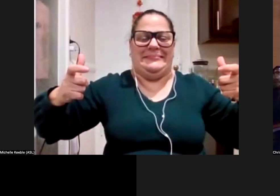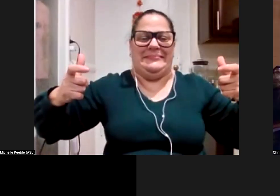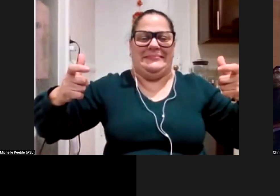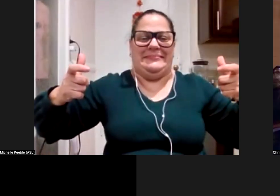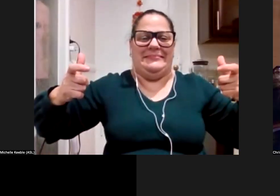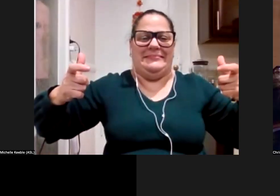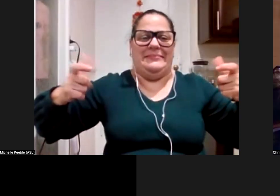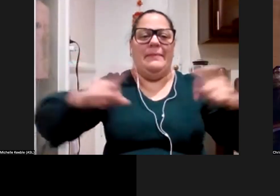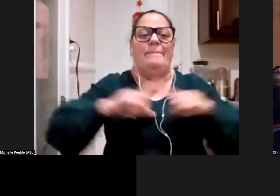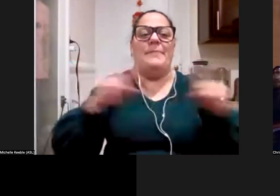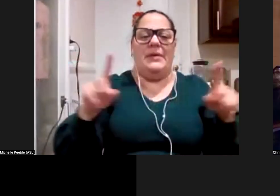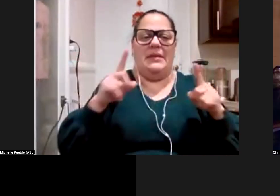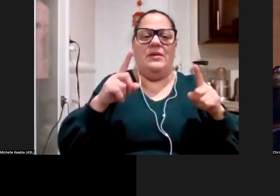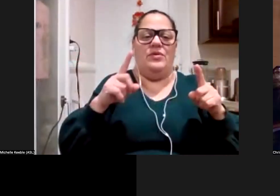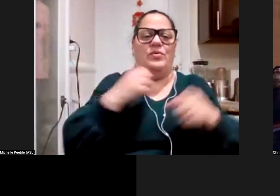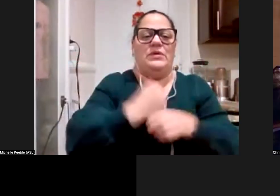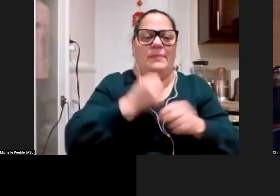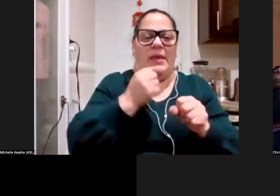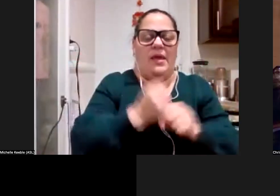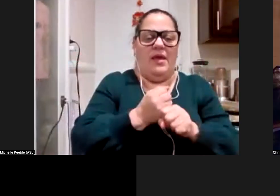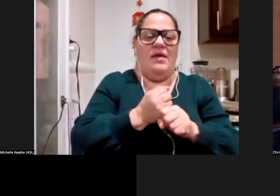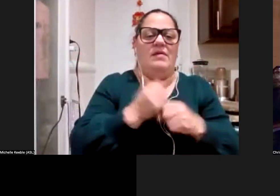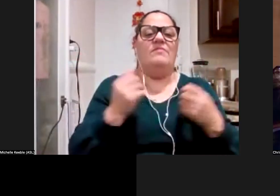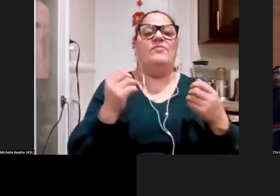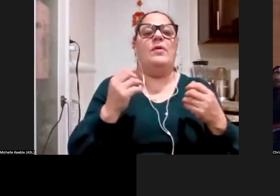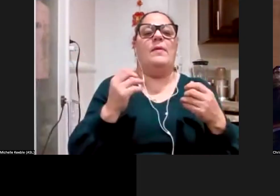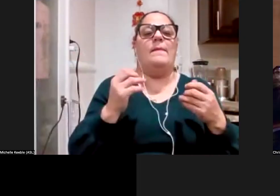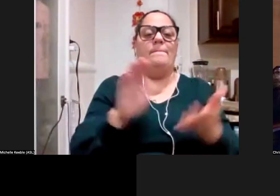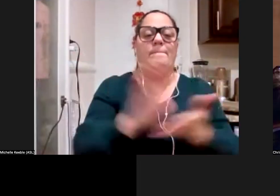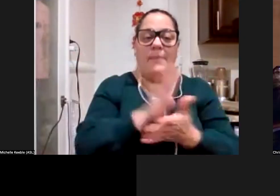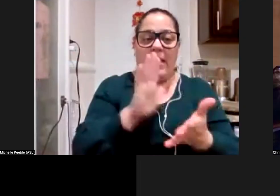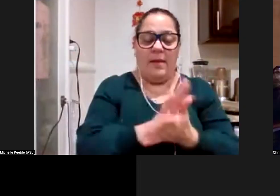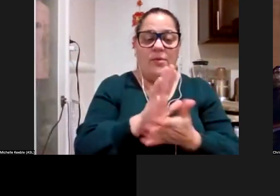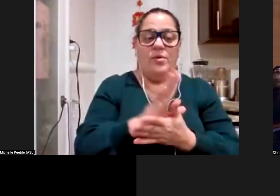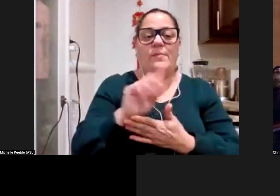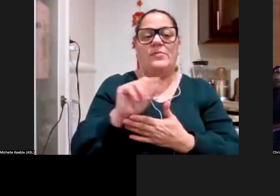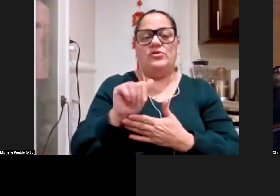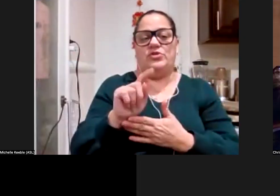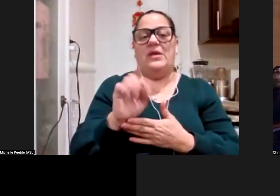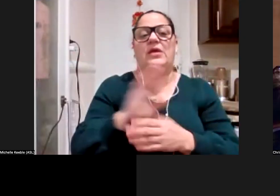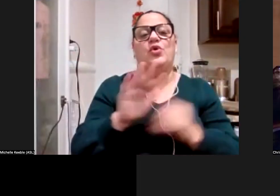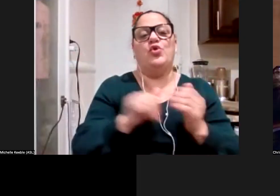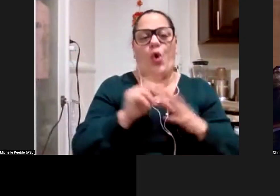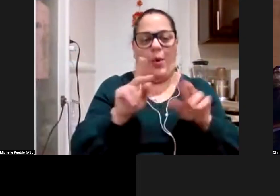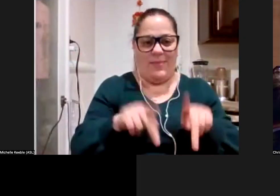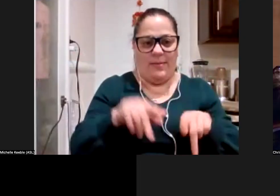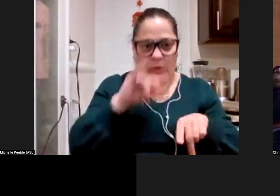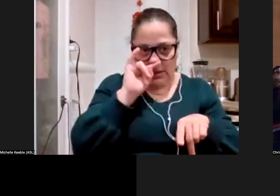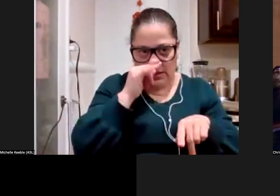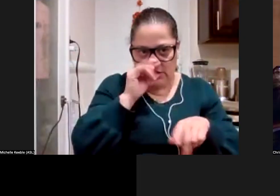but it was all made from paperier mâché and it was all people a lot of kids were involved in